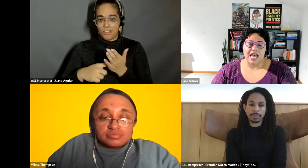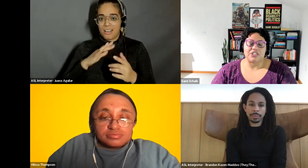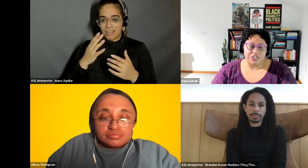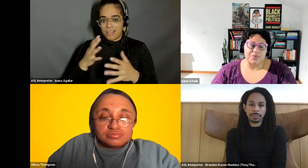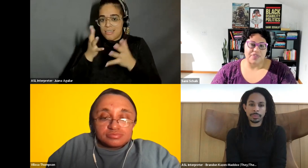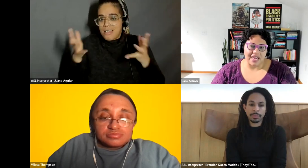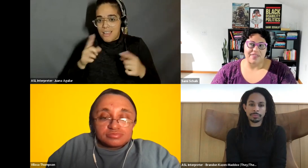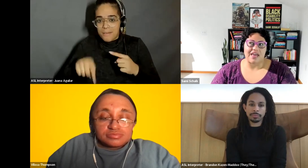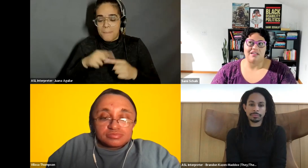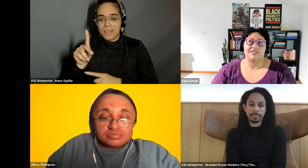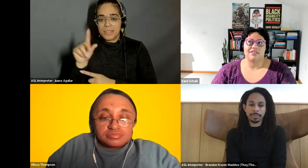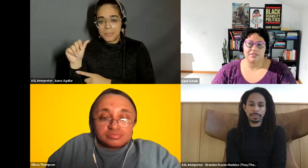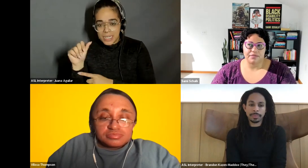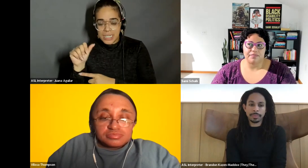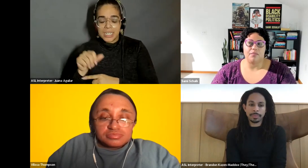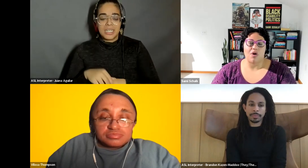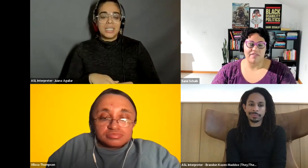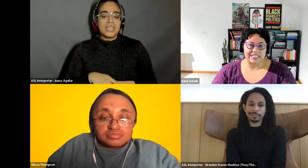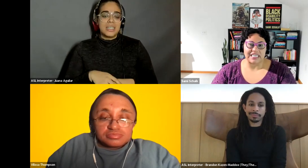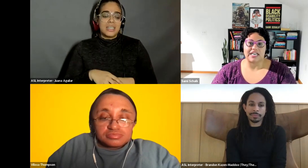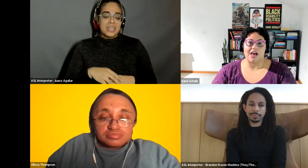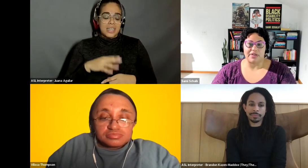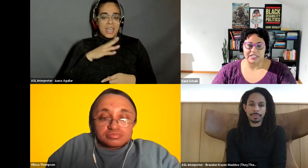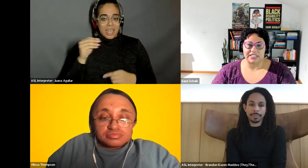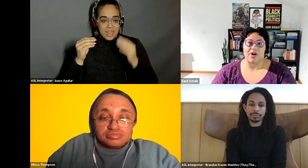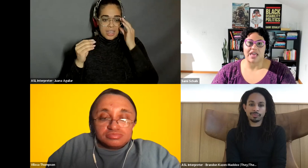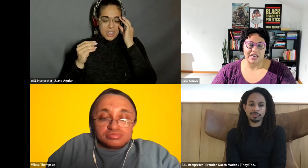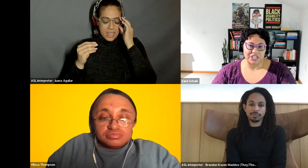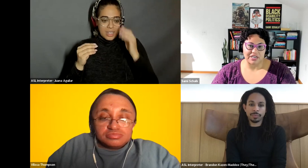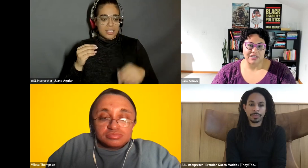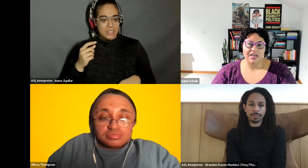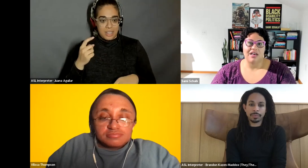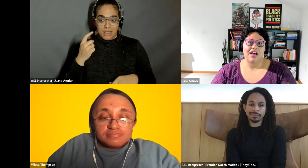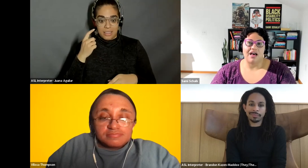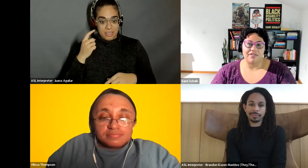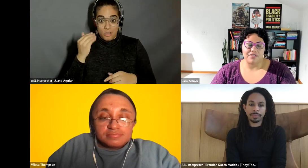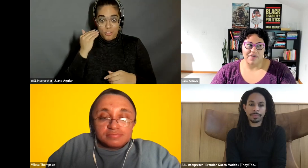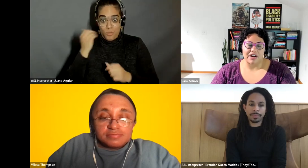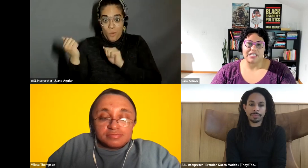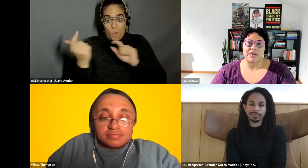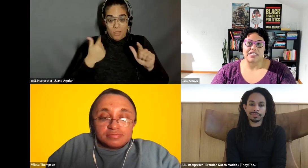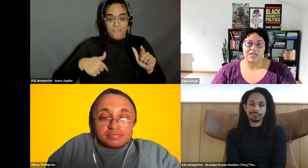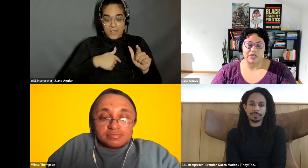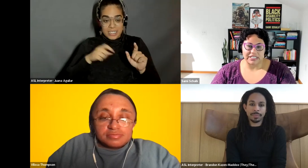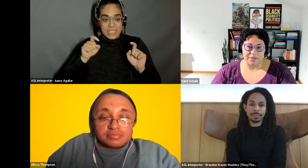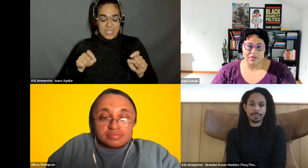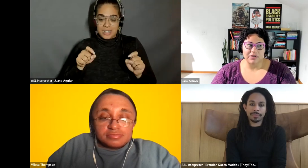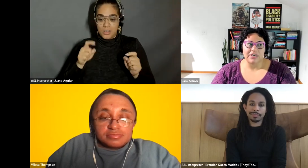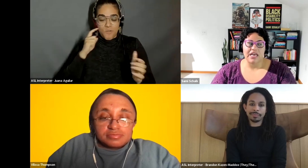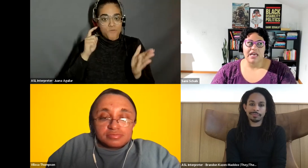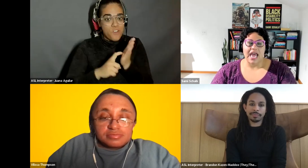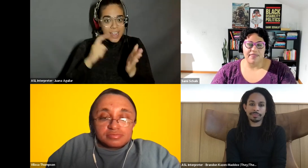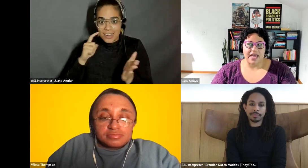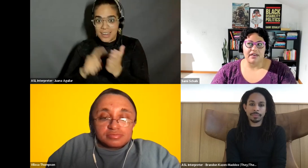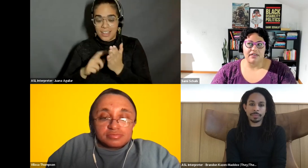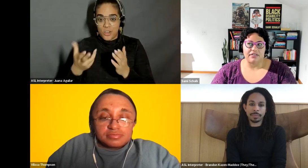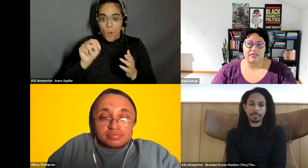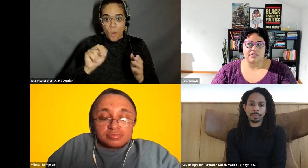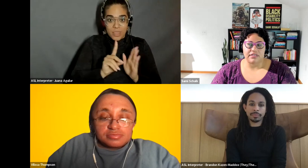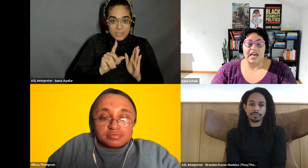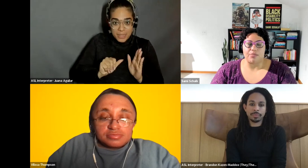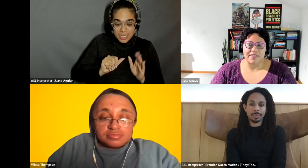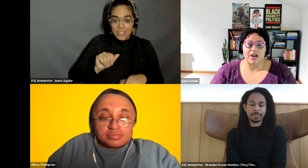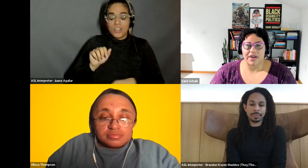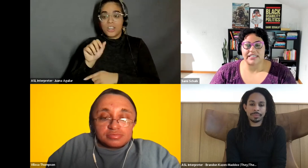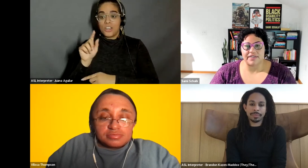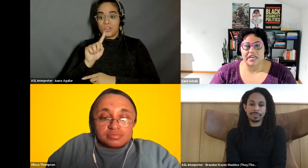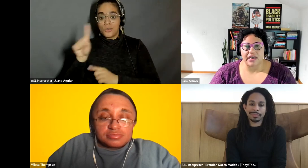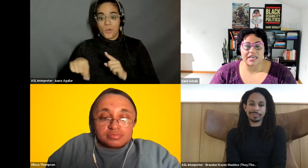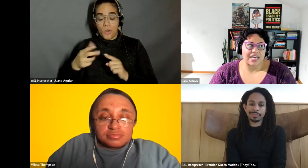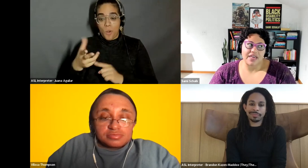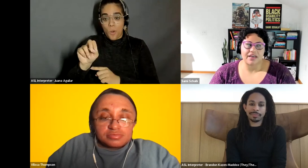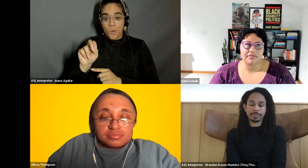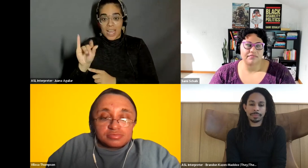Sami Schalk: I do think that more of us need to come into some recognition of the various ways that we're disabled. And then. yeah, bring that creativity. Because I think